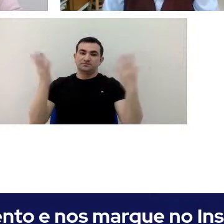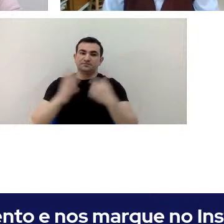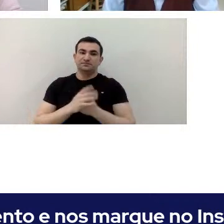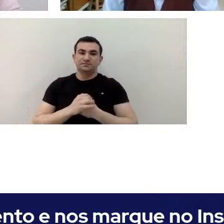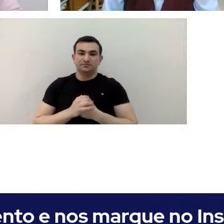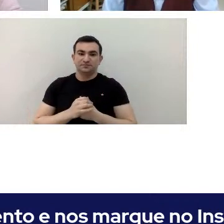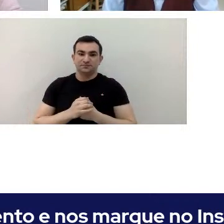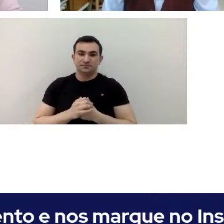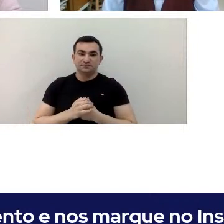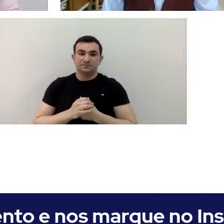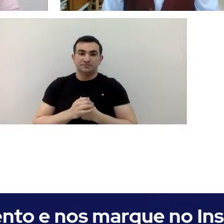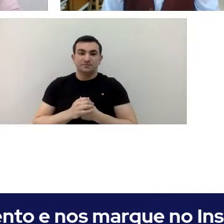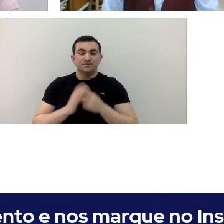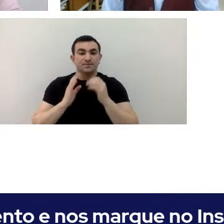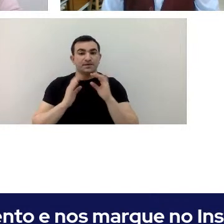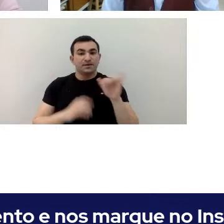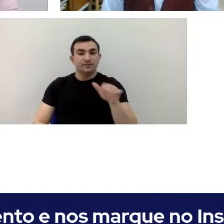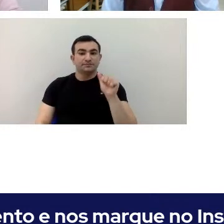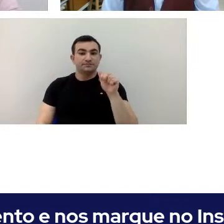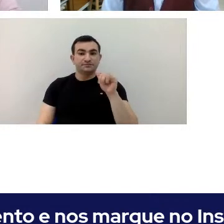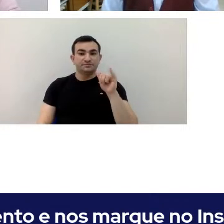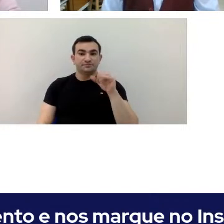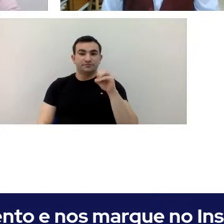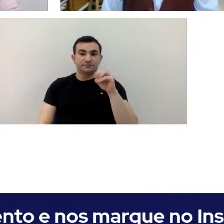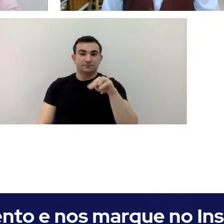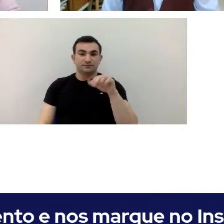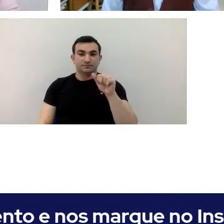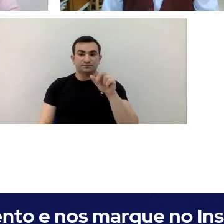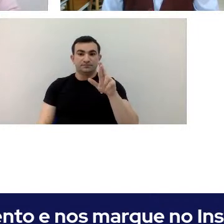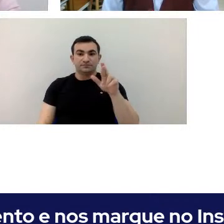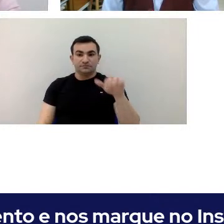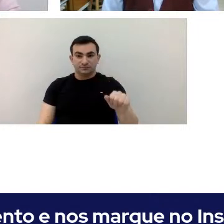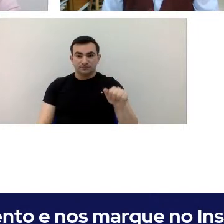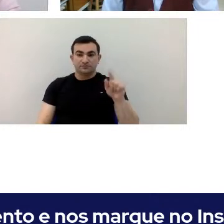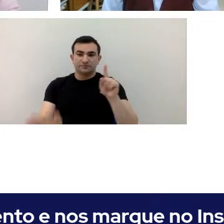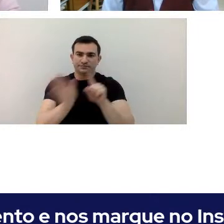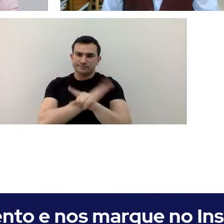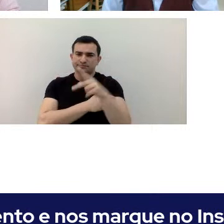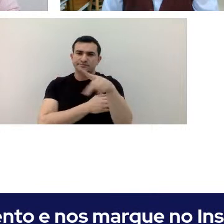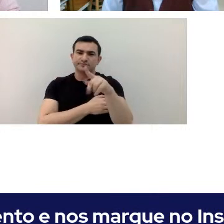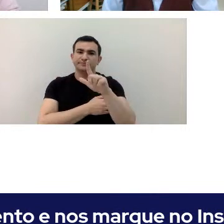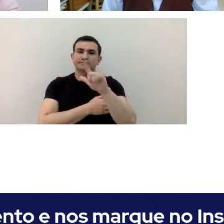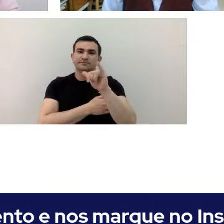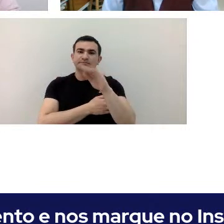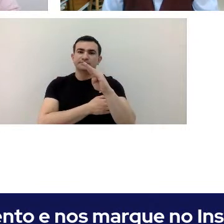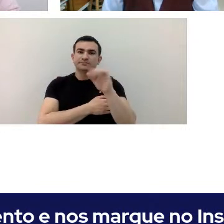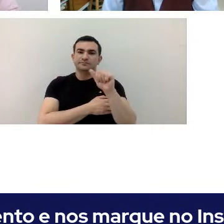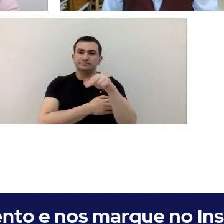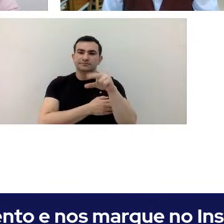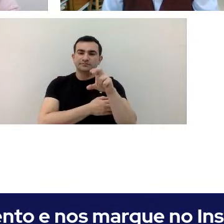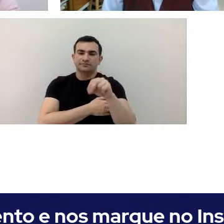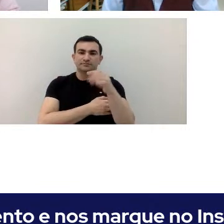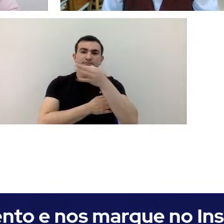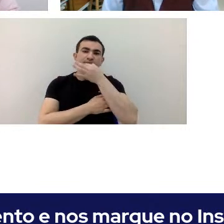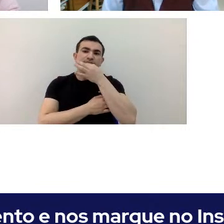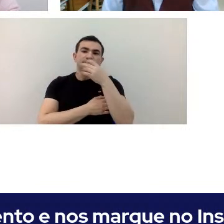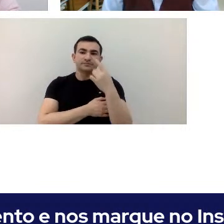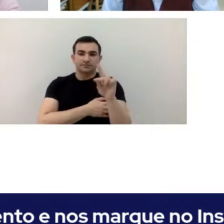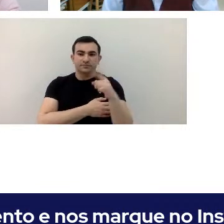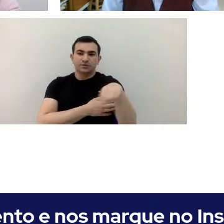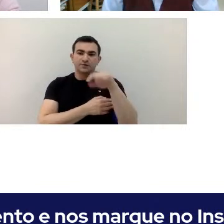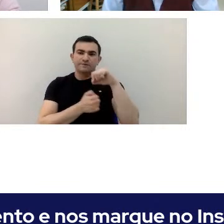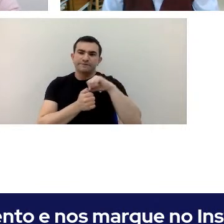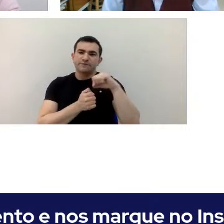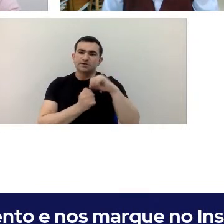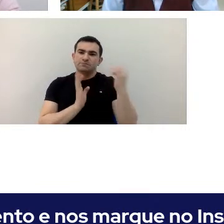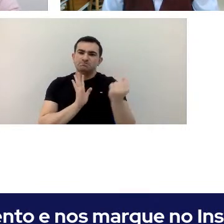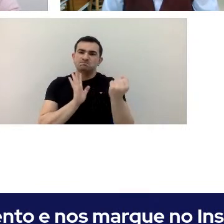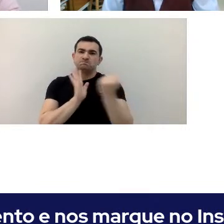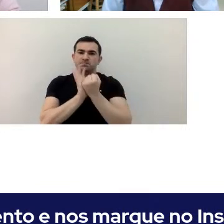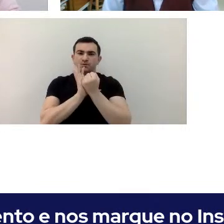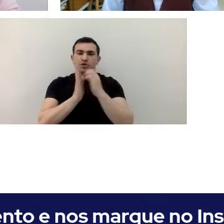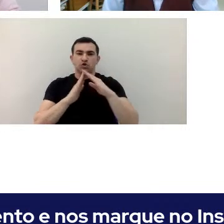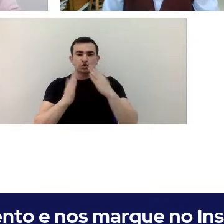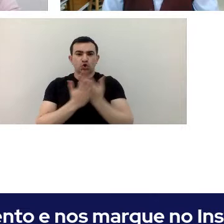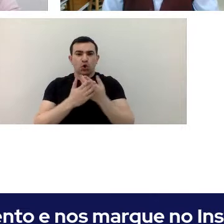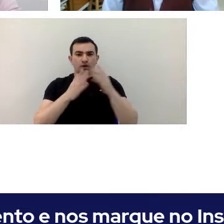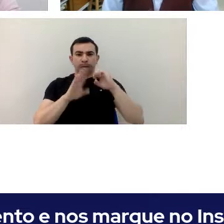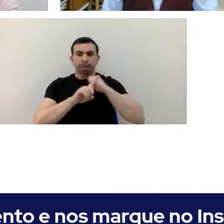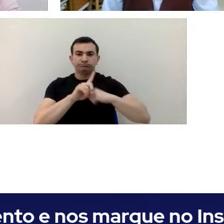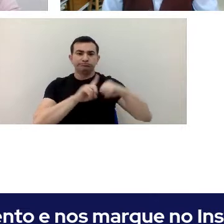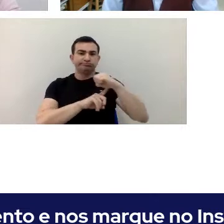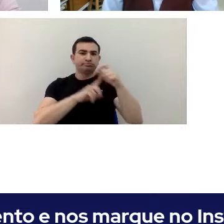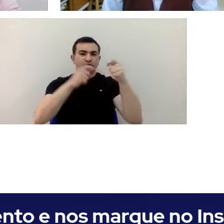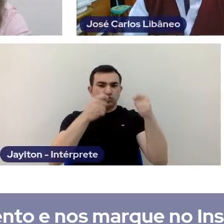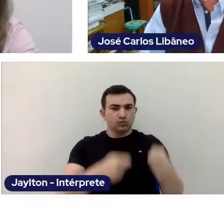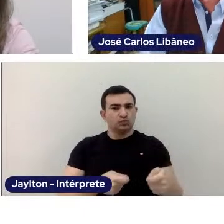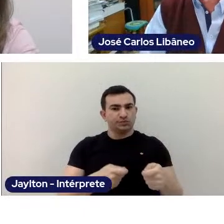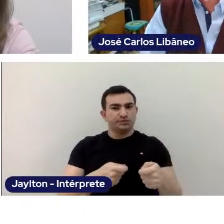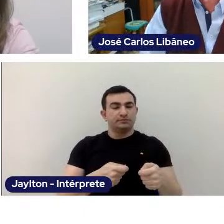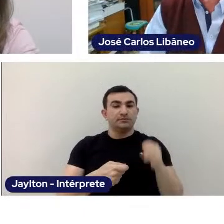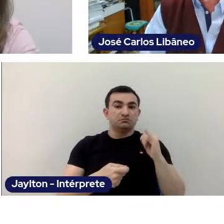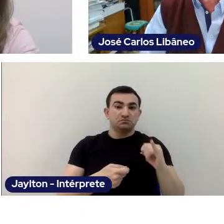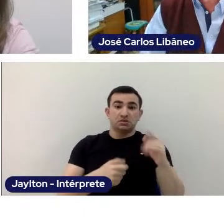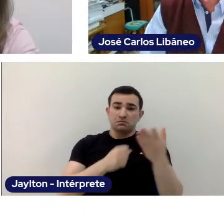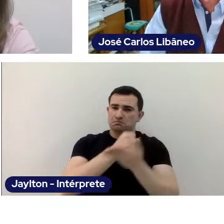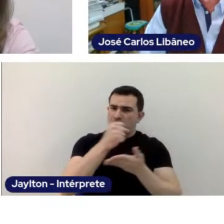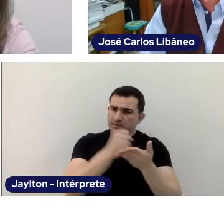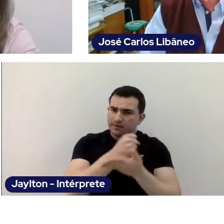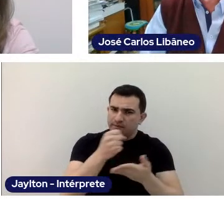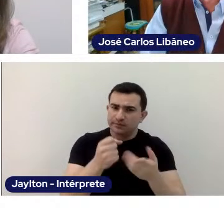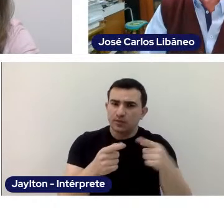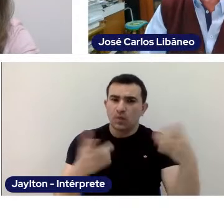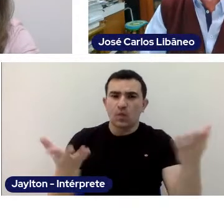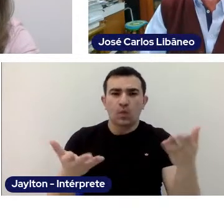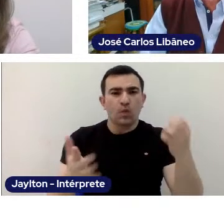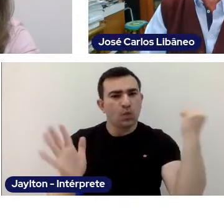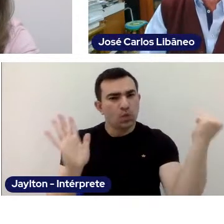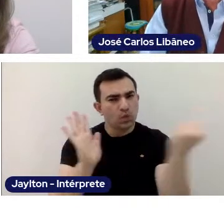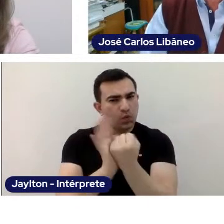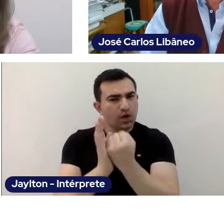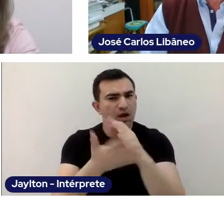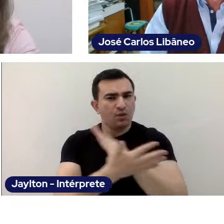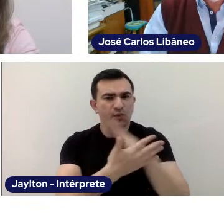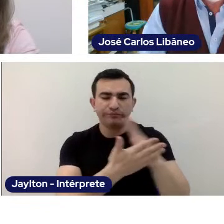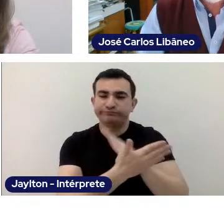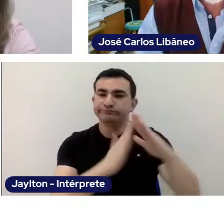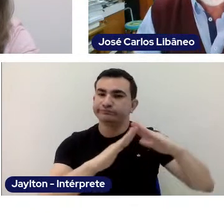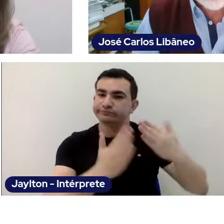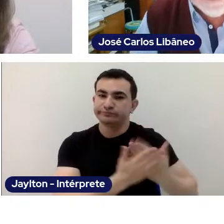Jaionara Michele asks: professor Libâneo, in your opinion, what should we do to ensure a fairer educational system once that even the basics are not guaranteed in some school spaces?